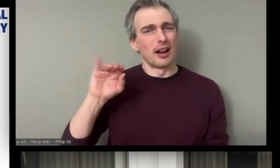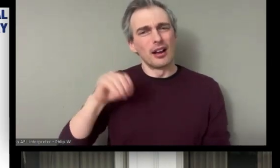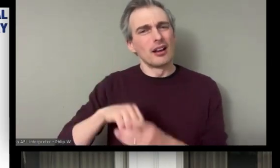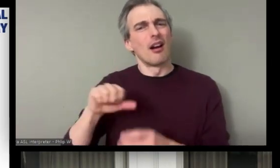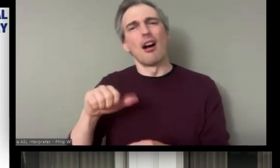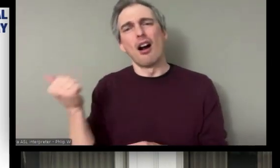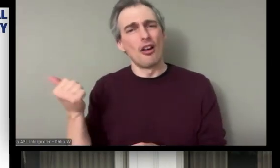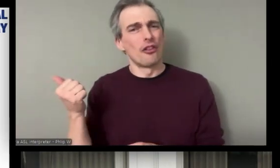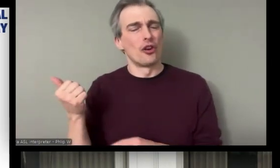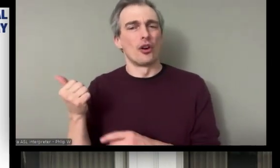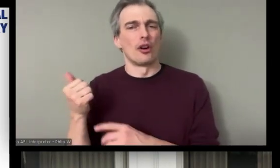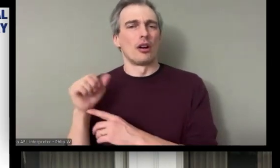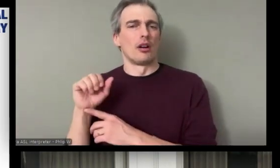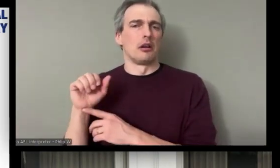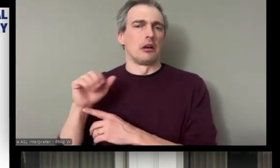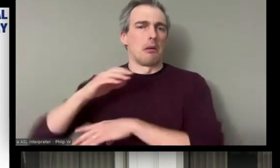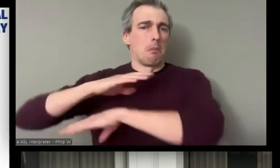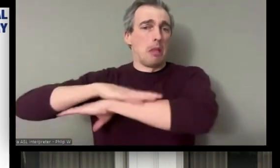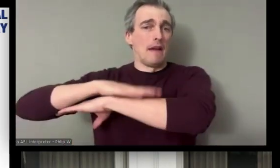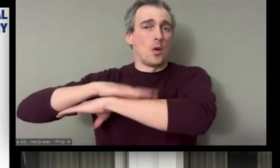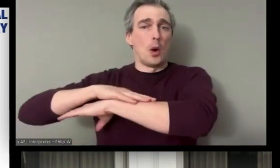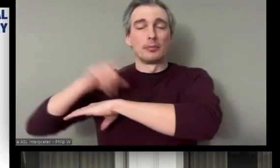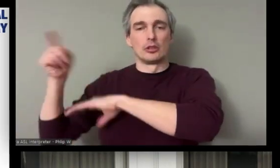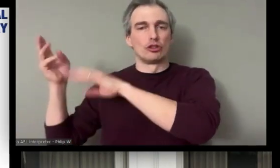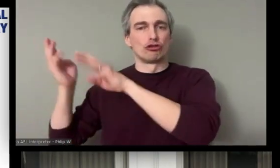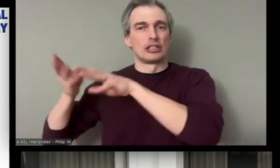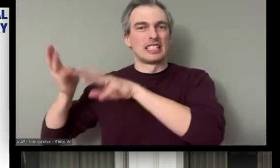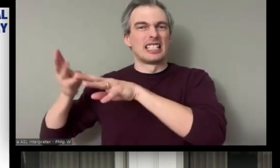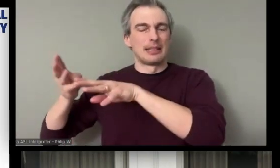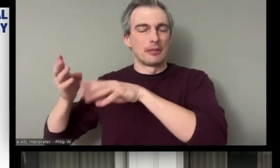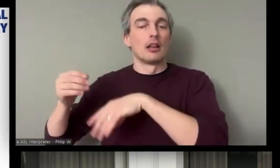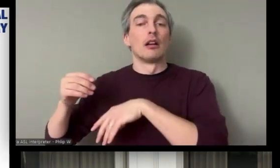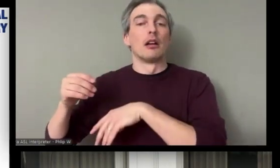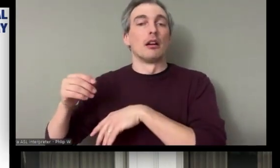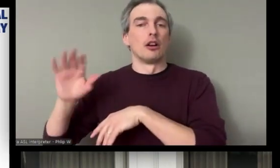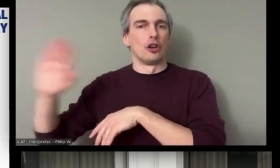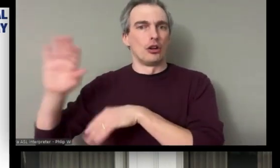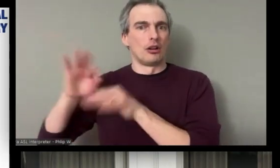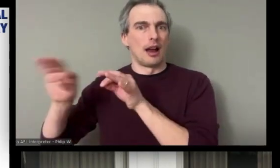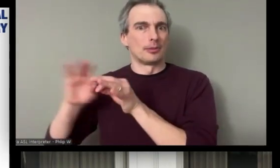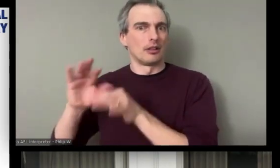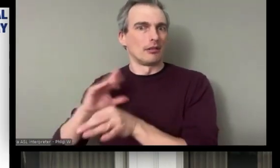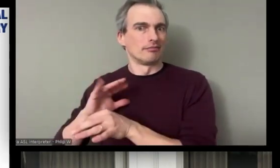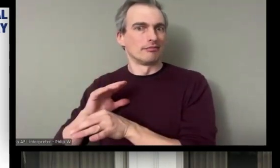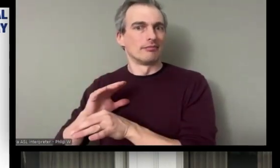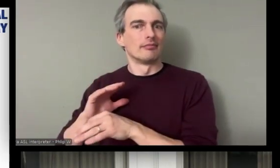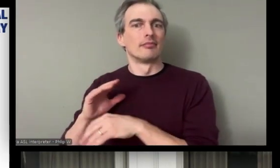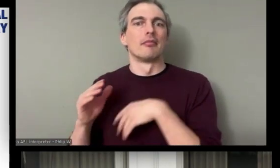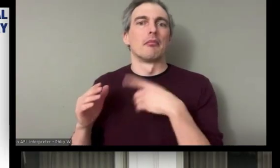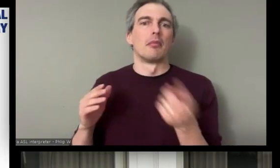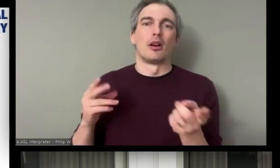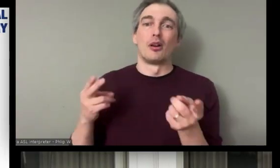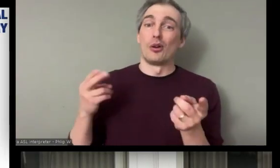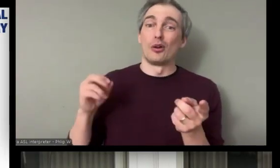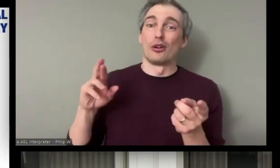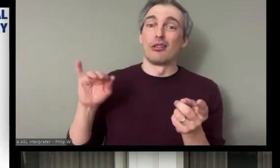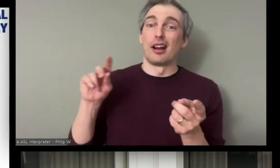But Horizon Worlds is like a closed system. So... Again, I applaud that it has captions. It's nice that it's in there by default.